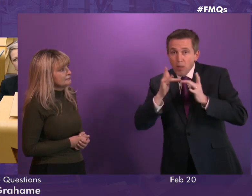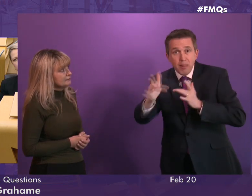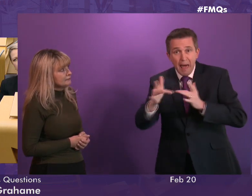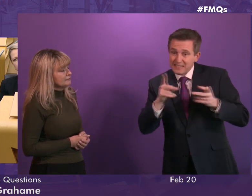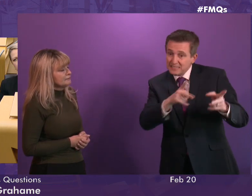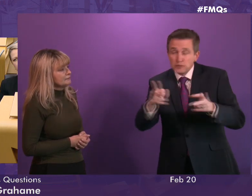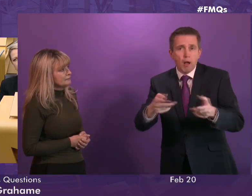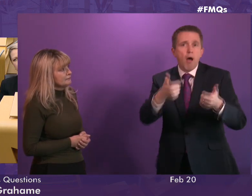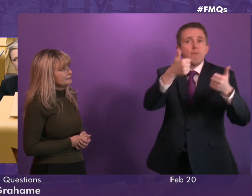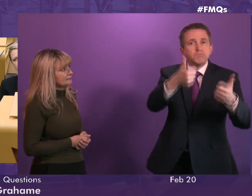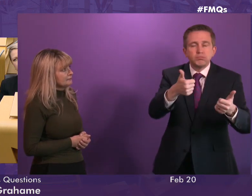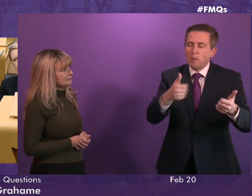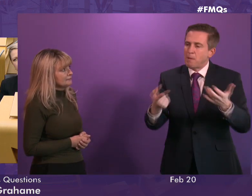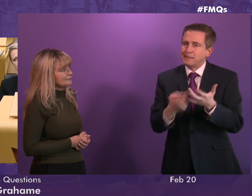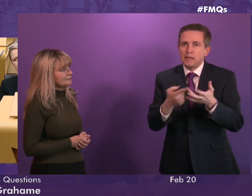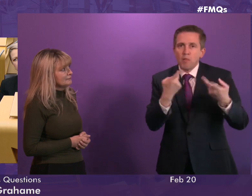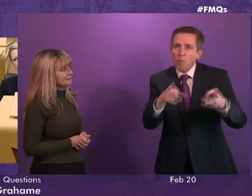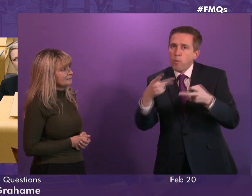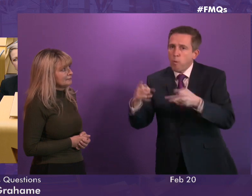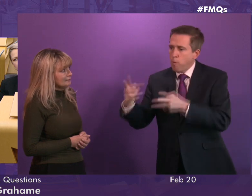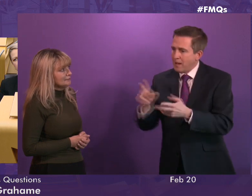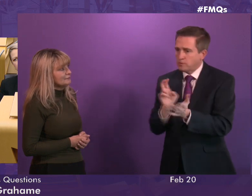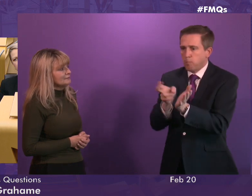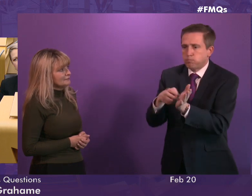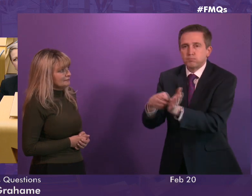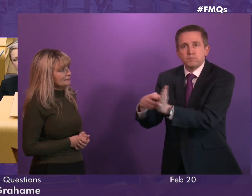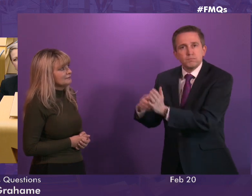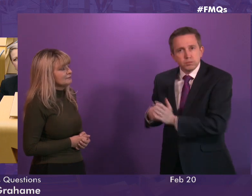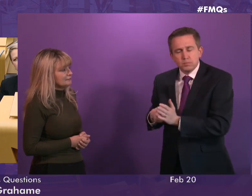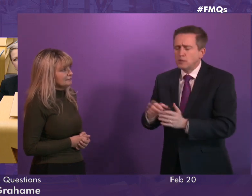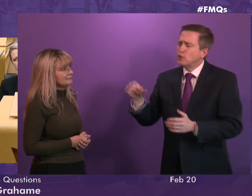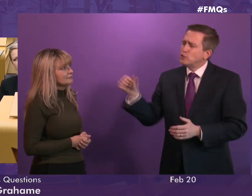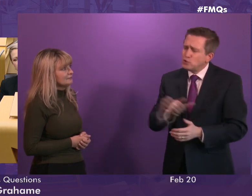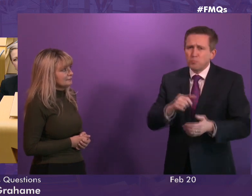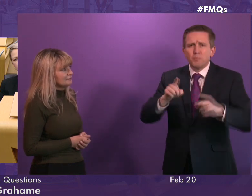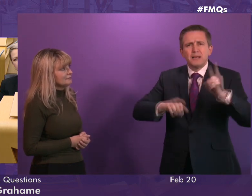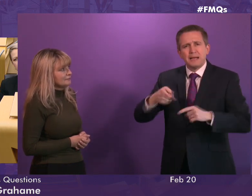they are not the be-all and end-all and that accessible alternatives must be readily available